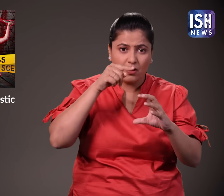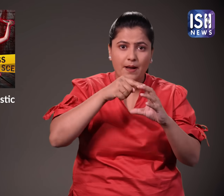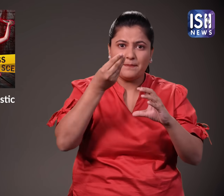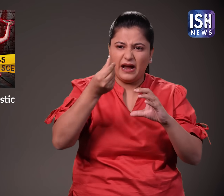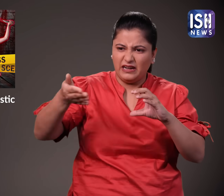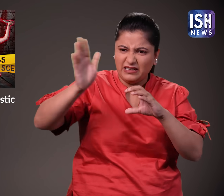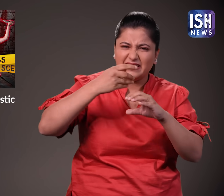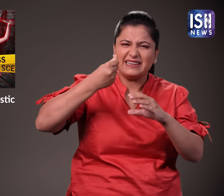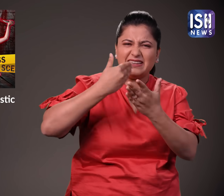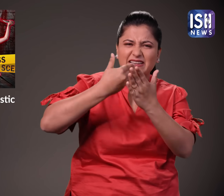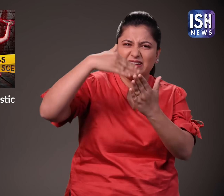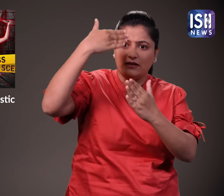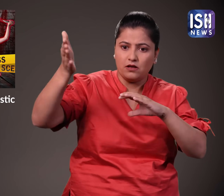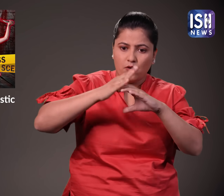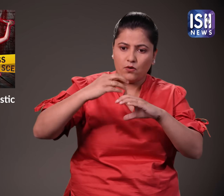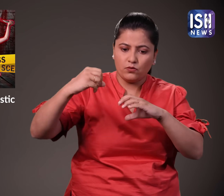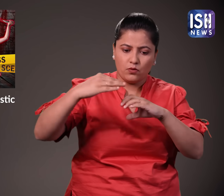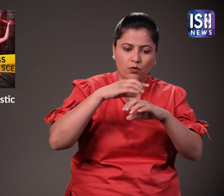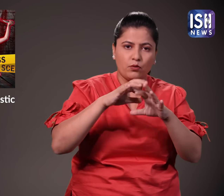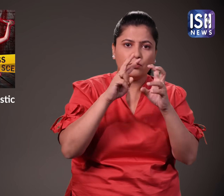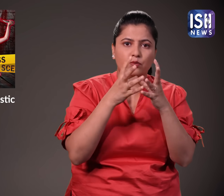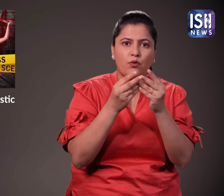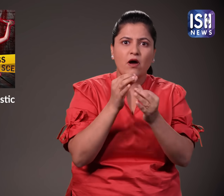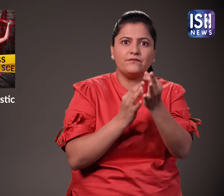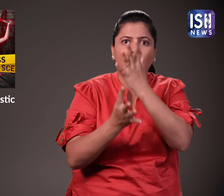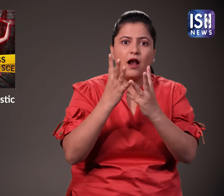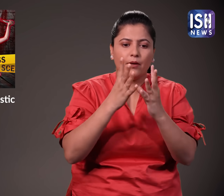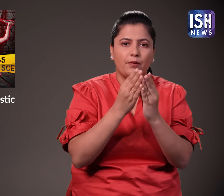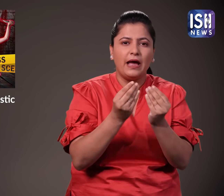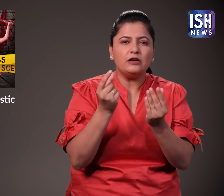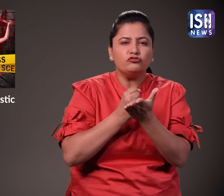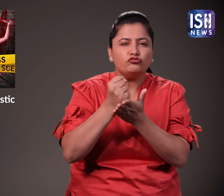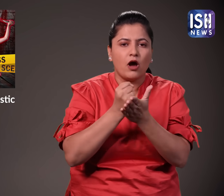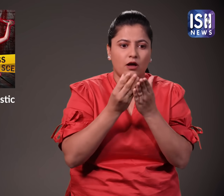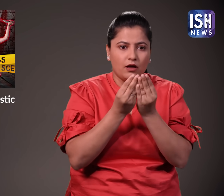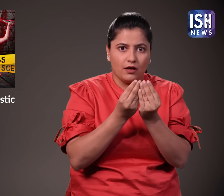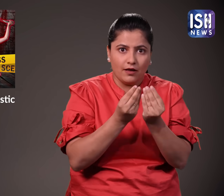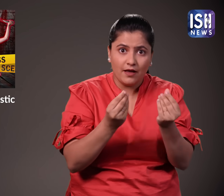An attempt was made to burn his skin by pouring wet cement.